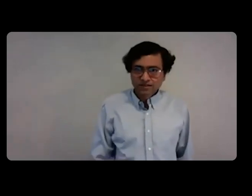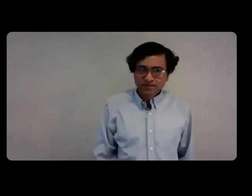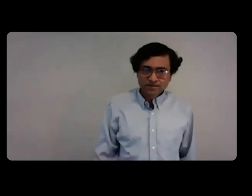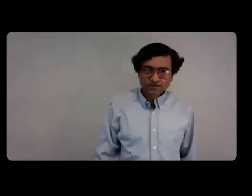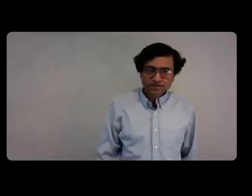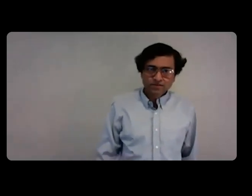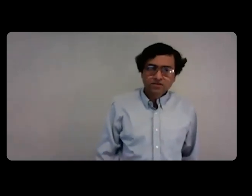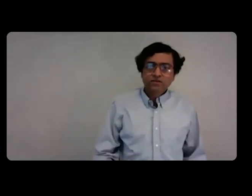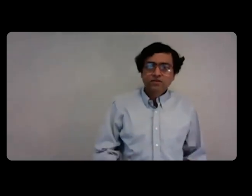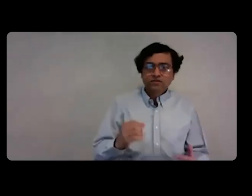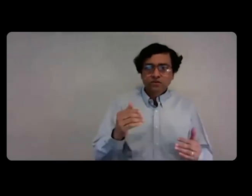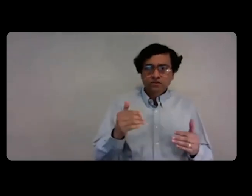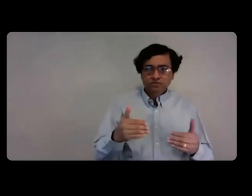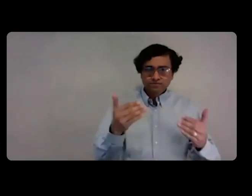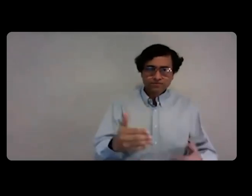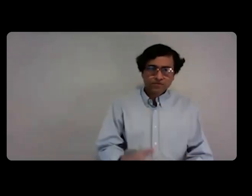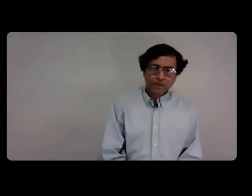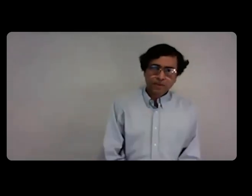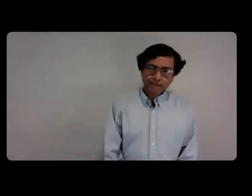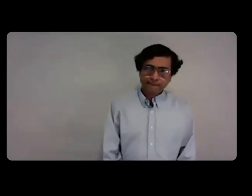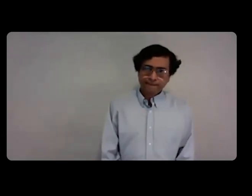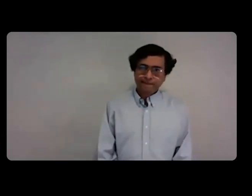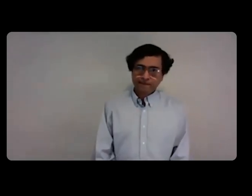of information being received.